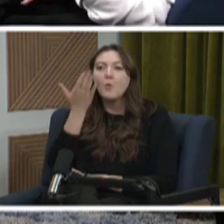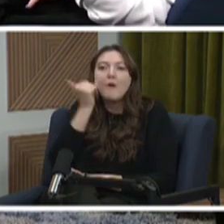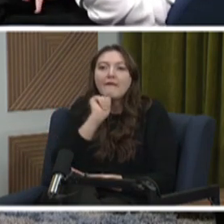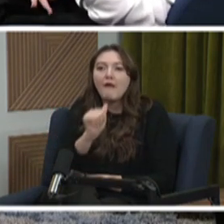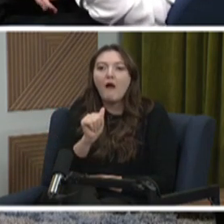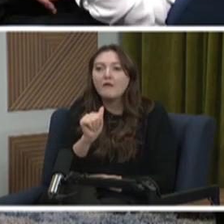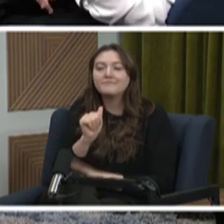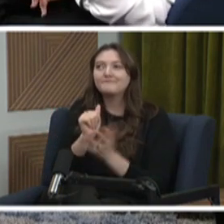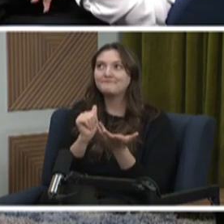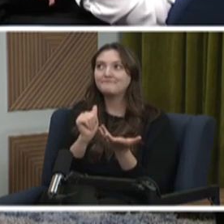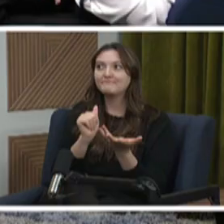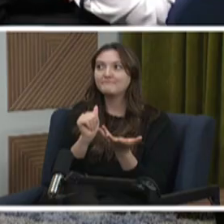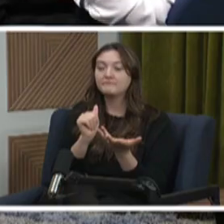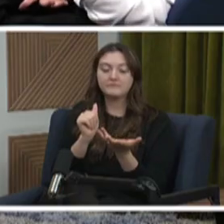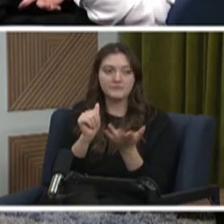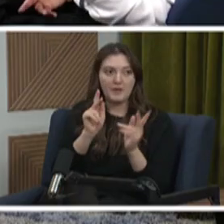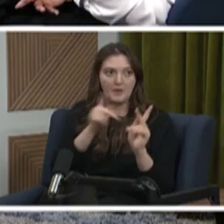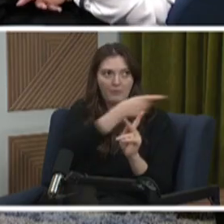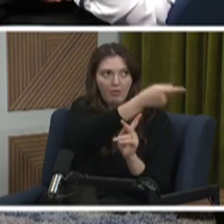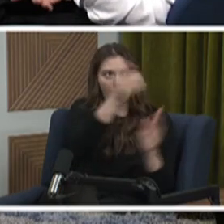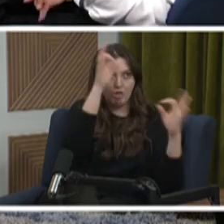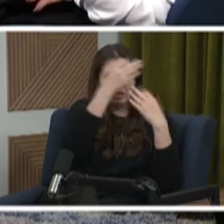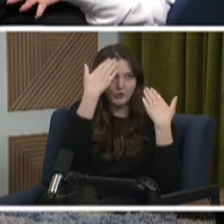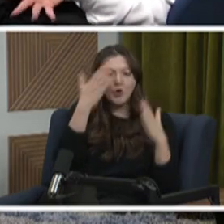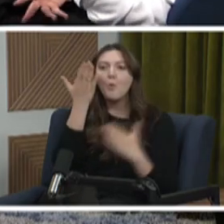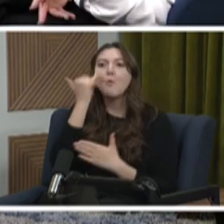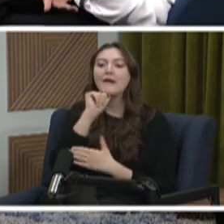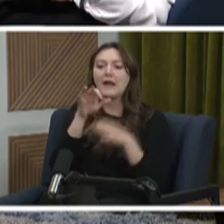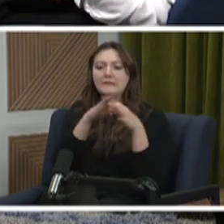Why aren't, for people who don't understand, why aren't closed captions enough?